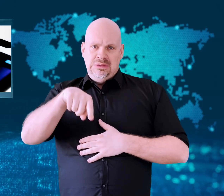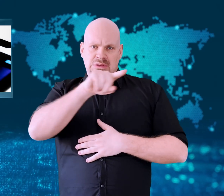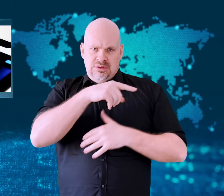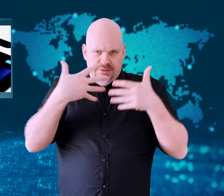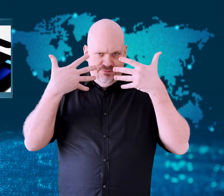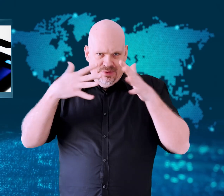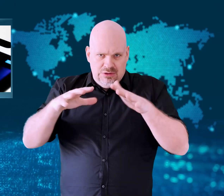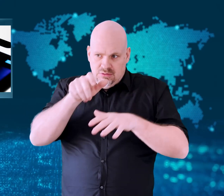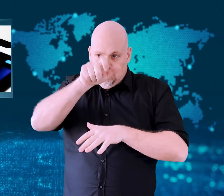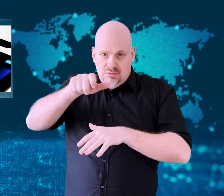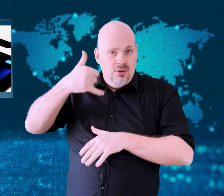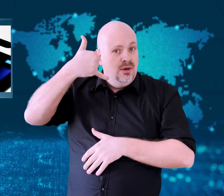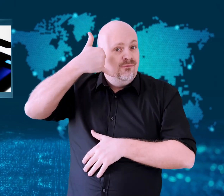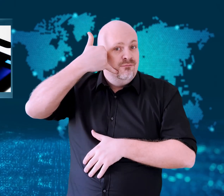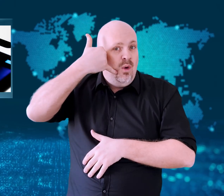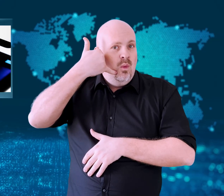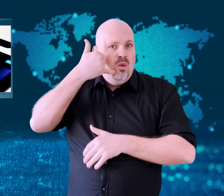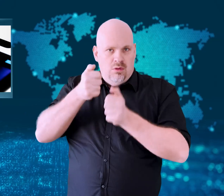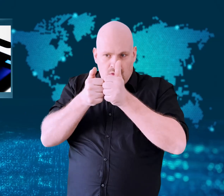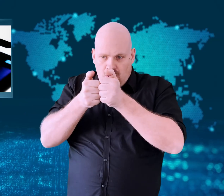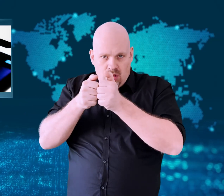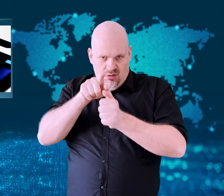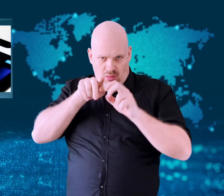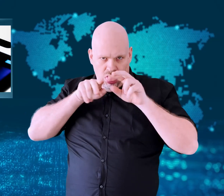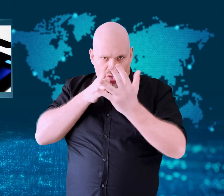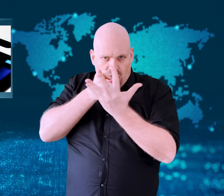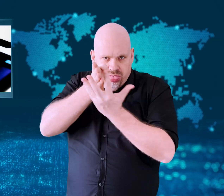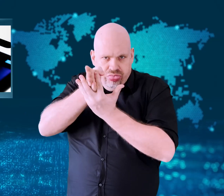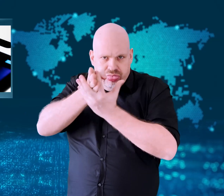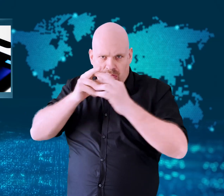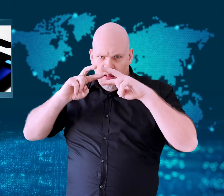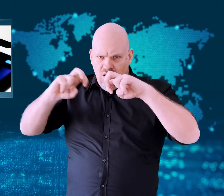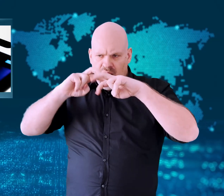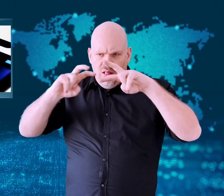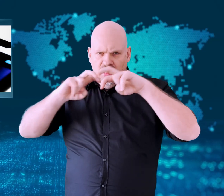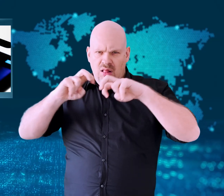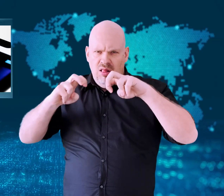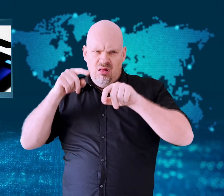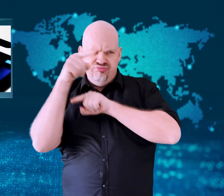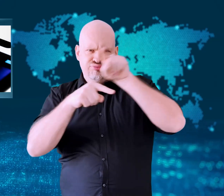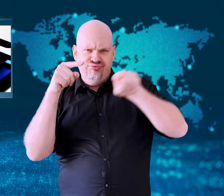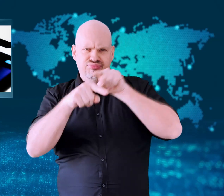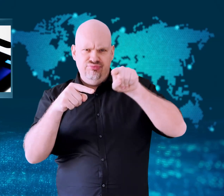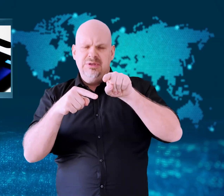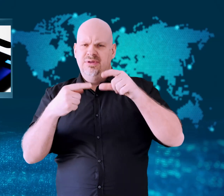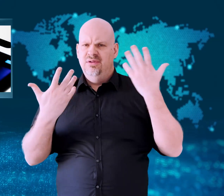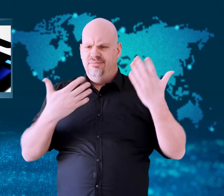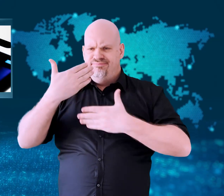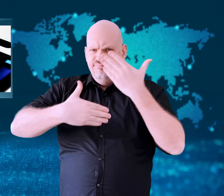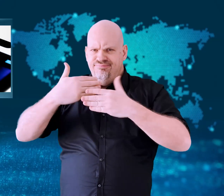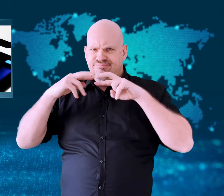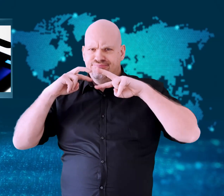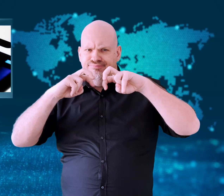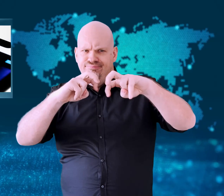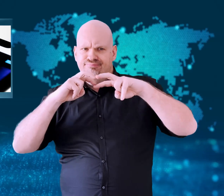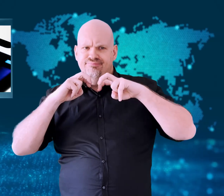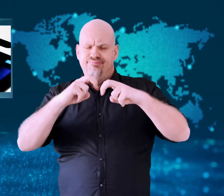allegations that some police officers have hacked phones.